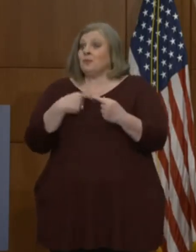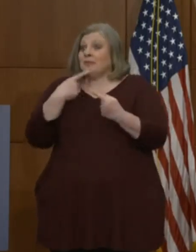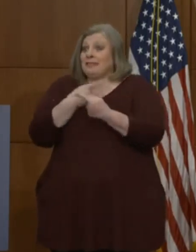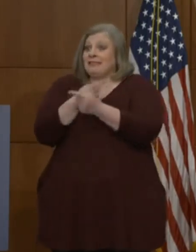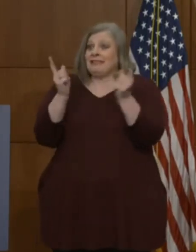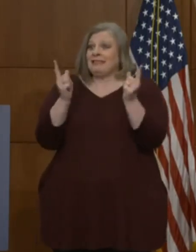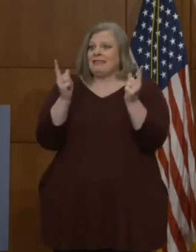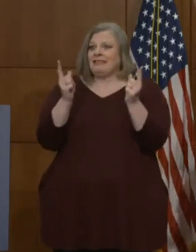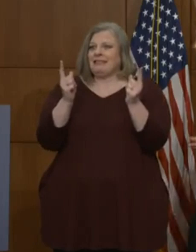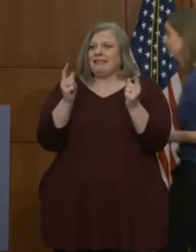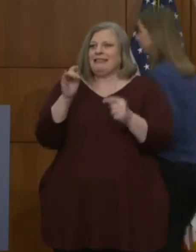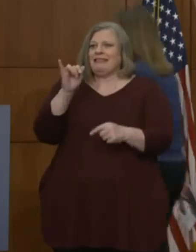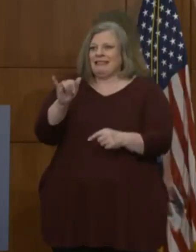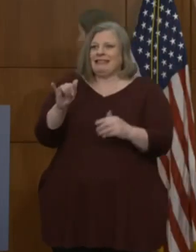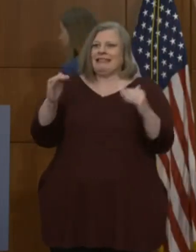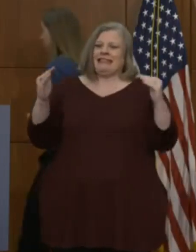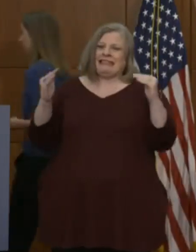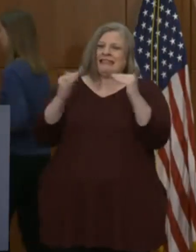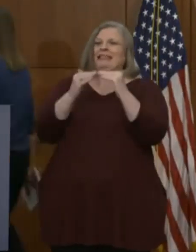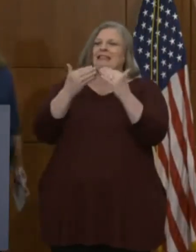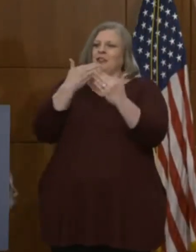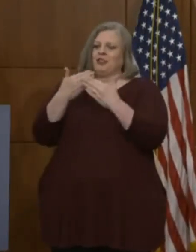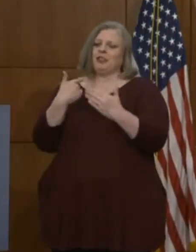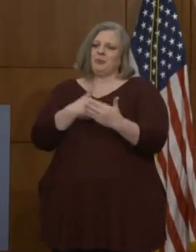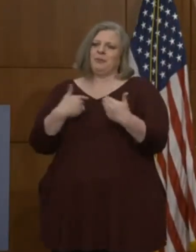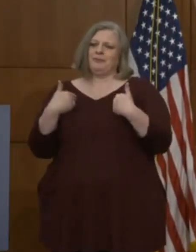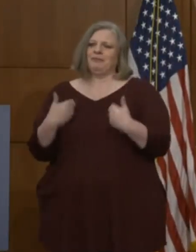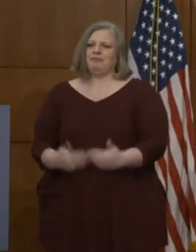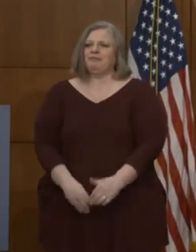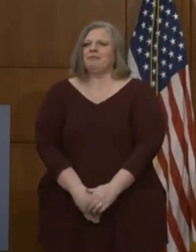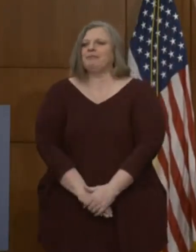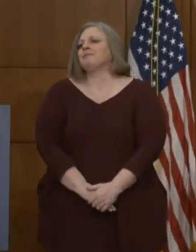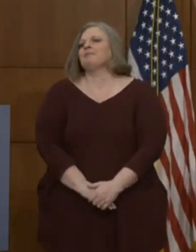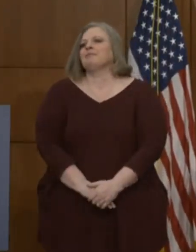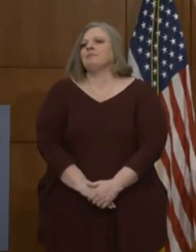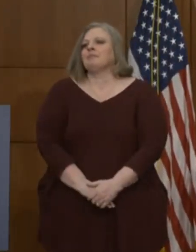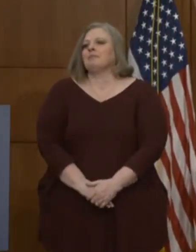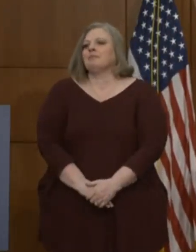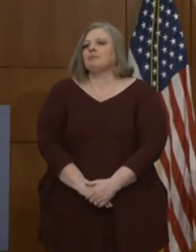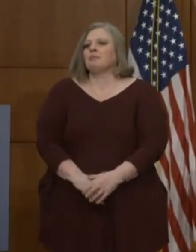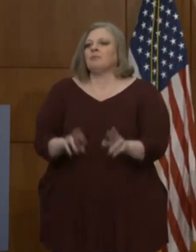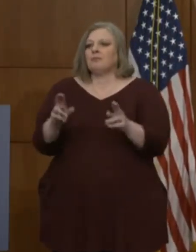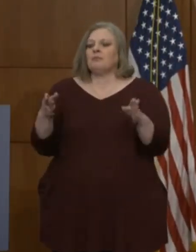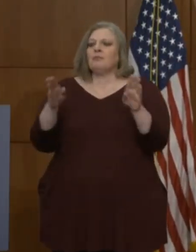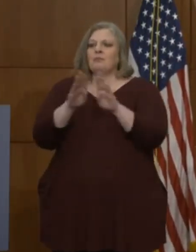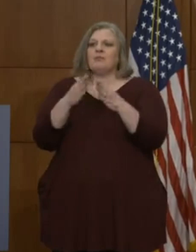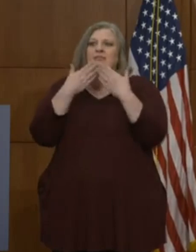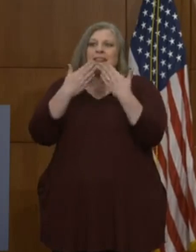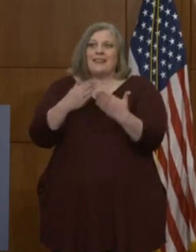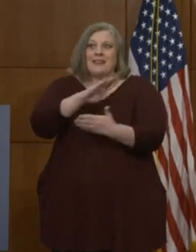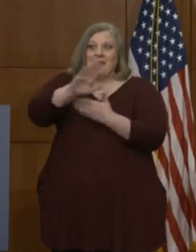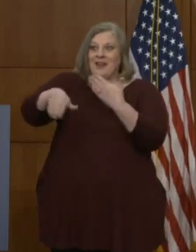WHAT WE’RE GETTING IS AS GOOD AS IT YOU KNOW BECAUSE WE HAVE AS IT YOU KNOW BECAUSE WE HAVE RIGHT NOW. THANKS JUSTIN CLOSE RIGHT NOW. THANKS JUSTIN CLOSE AND AGAIN THANKS TO ALL OF YOU